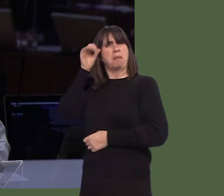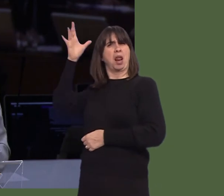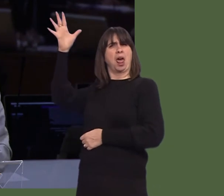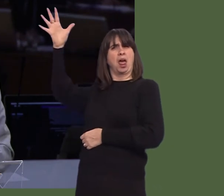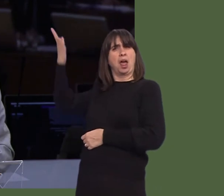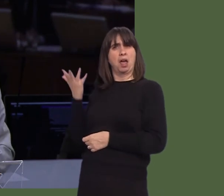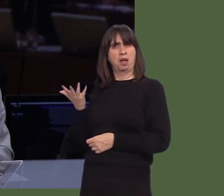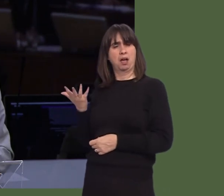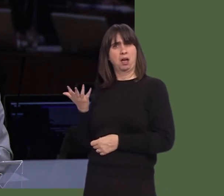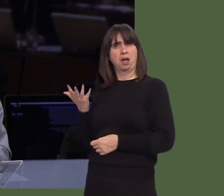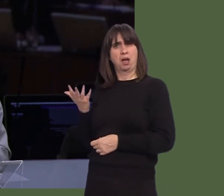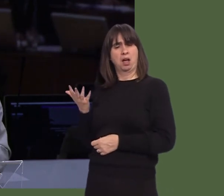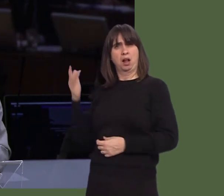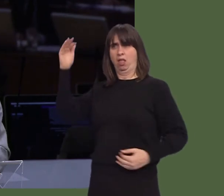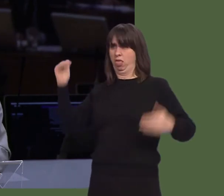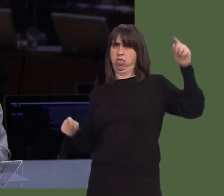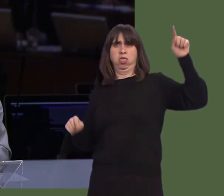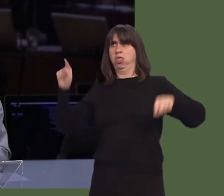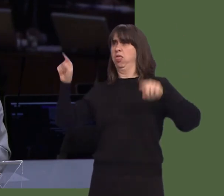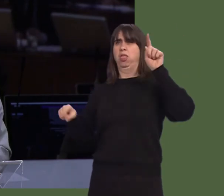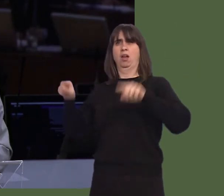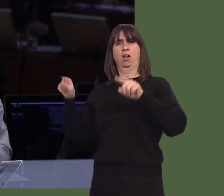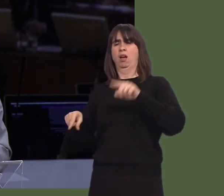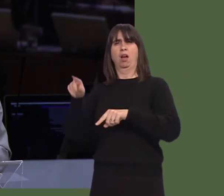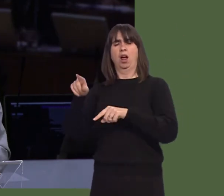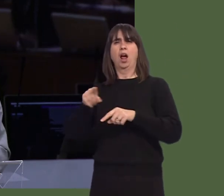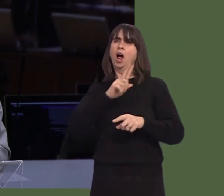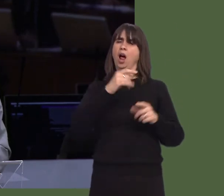Their worry is that, ultimately, that will be an usual occurrence. Itís right to